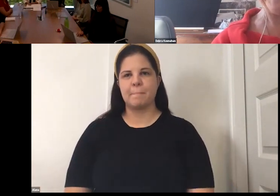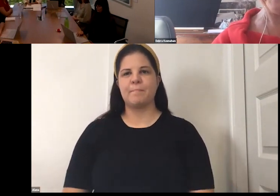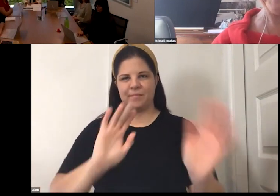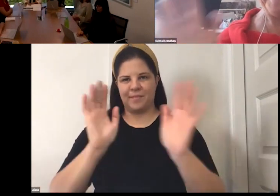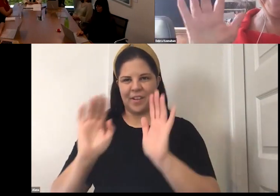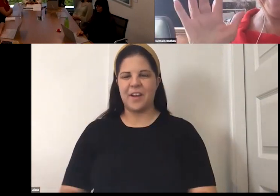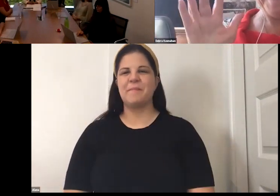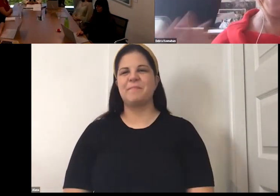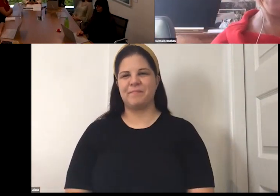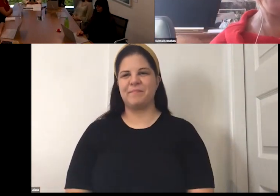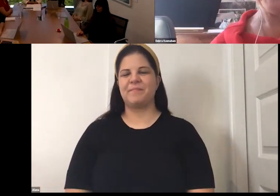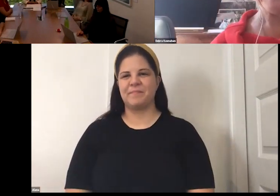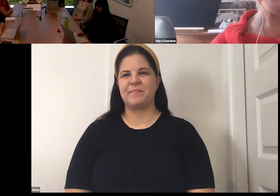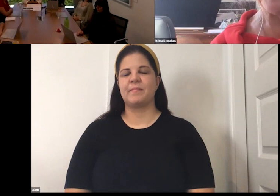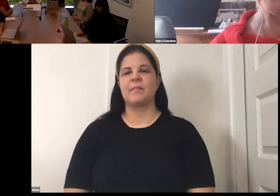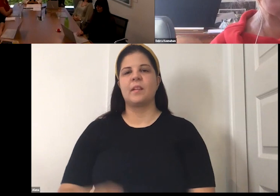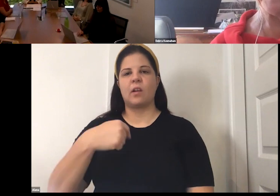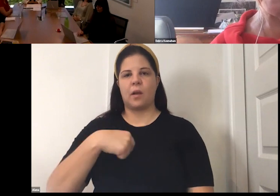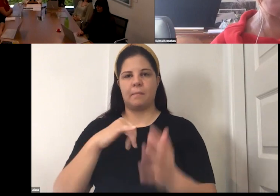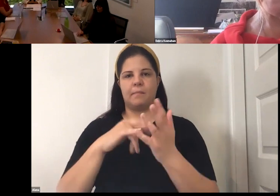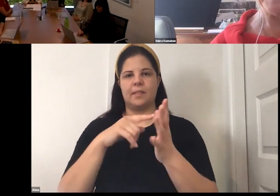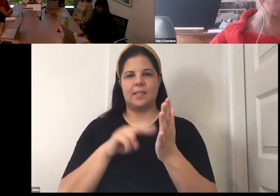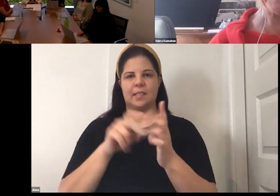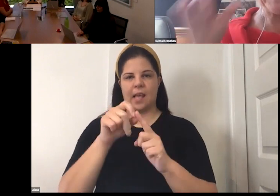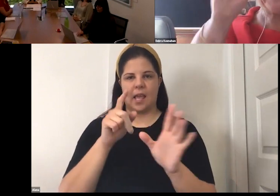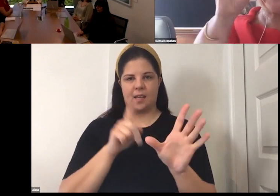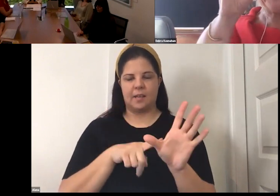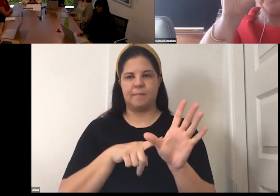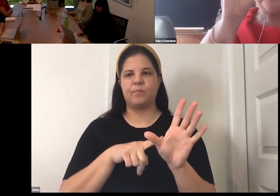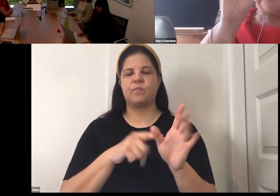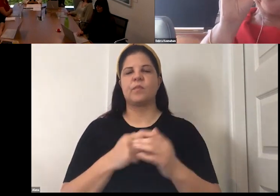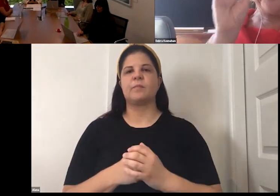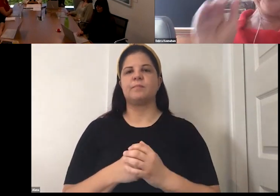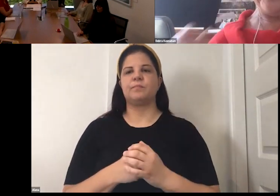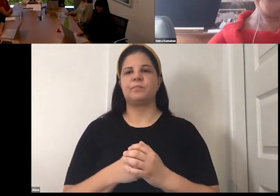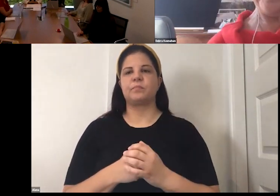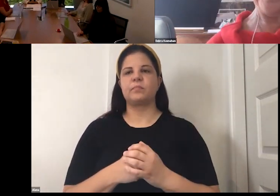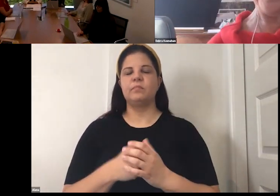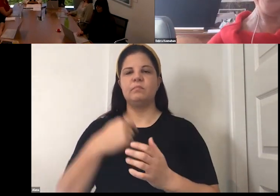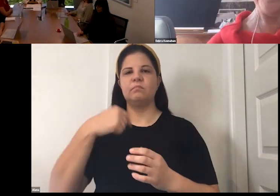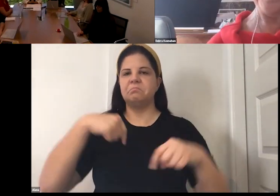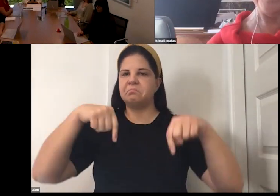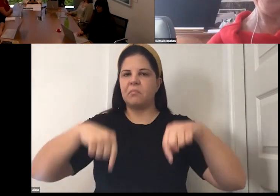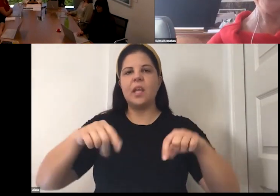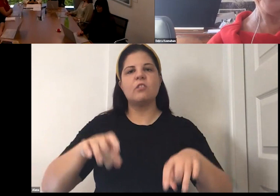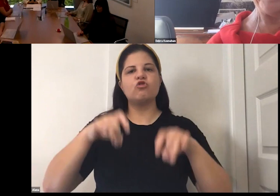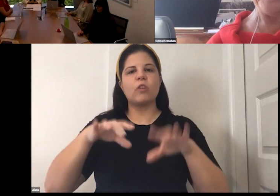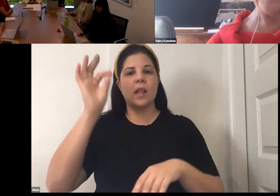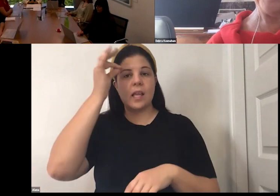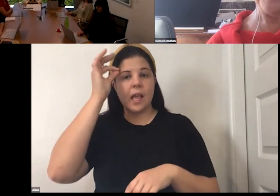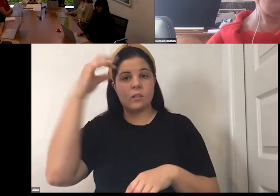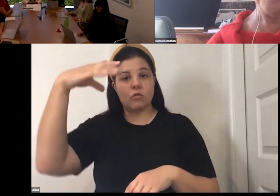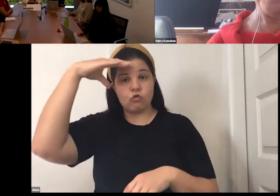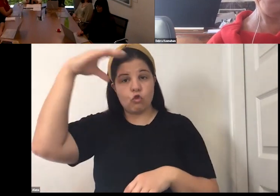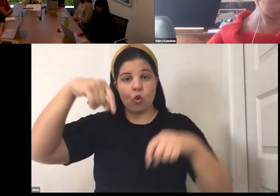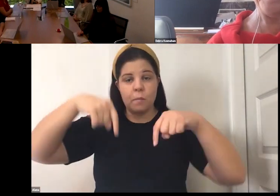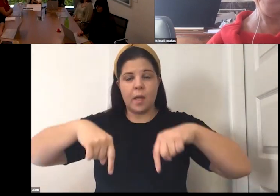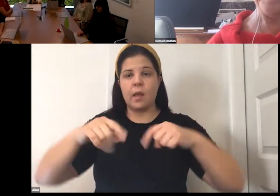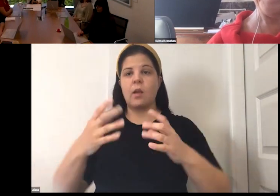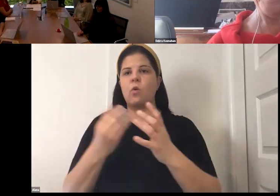I'm Sandy and I'm sitting in a room at the Australia council with one, two, three,